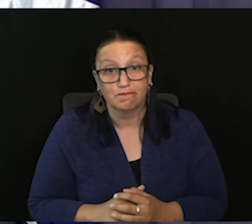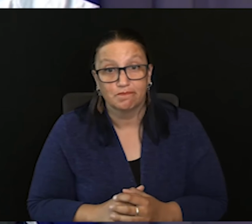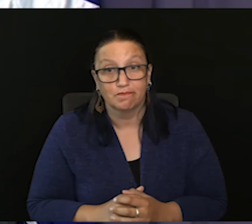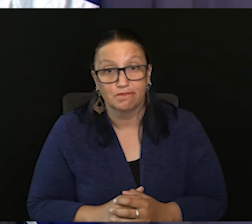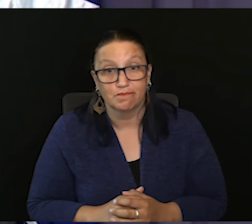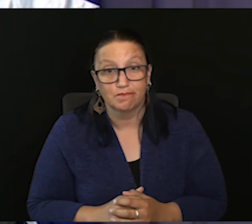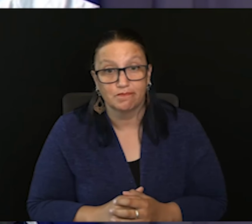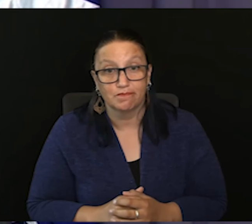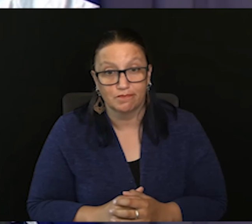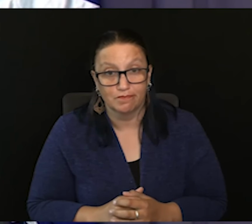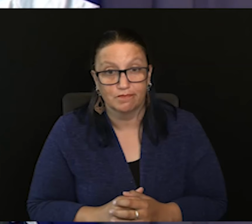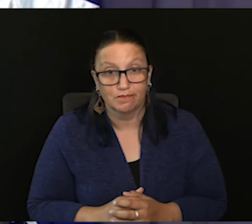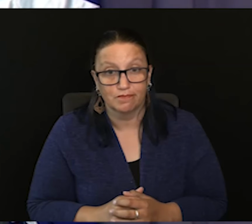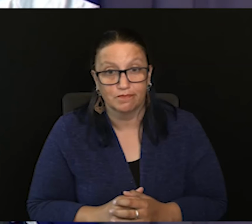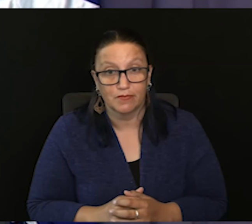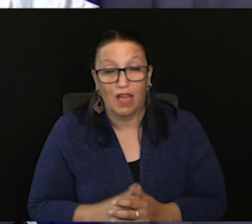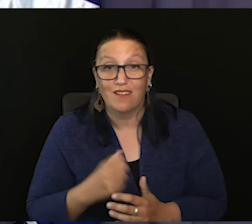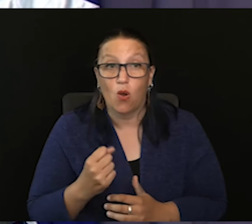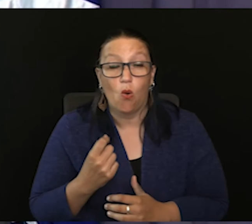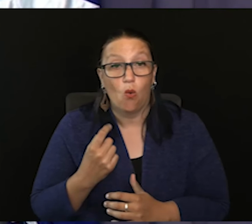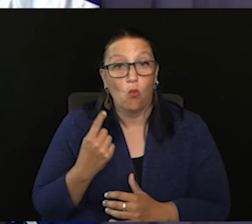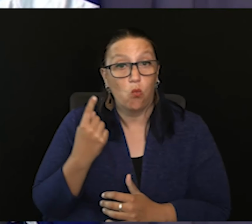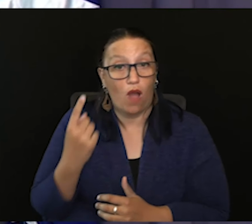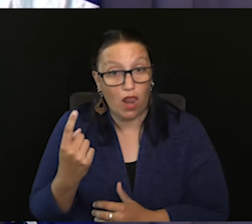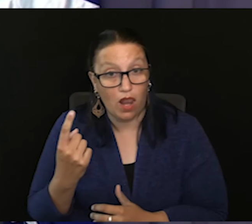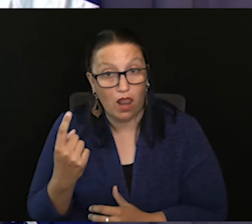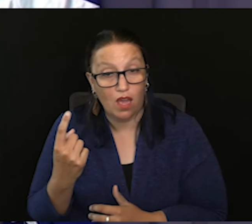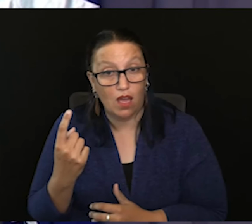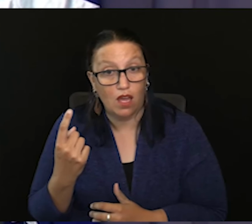with either medicines compared with, I know in one case there was eight or nine.